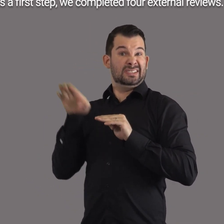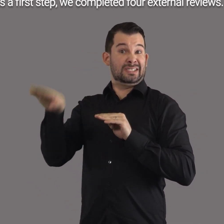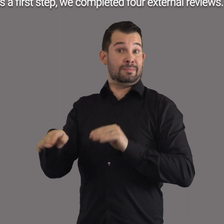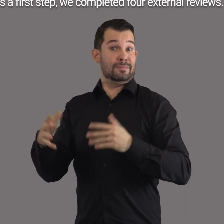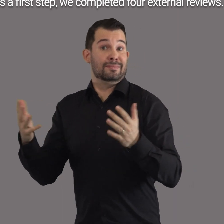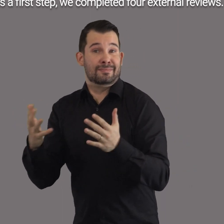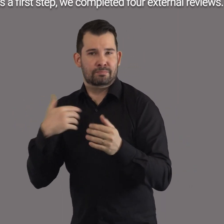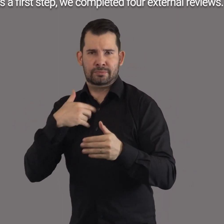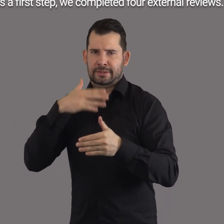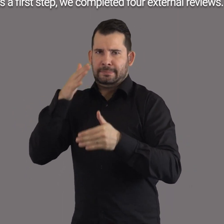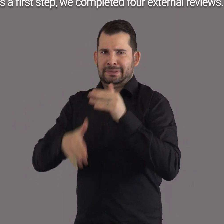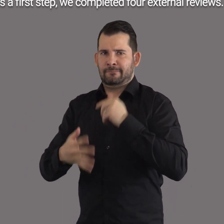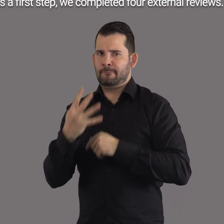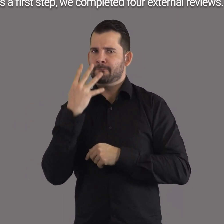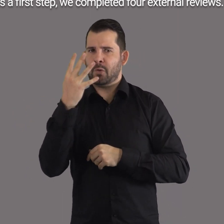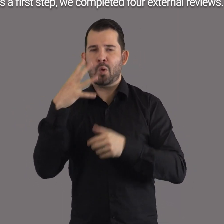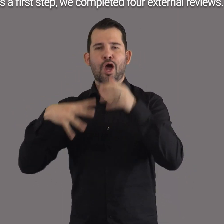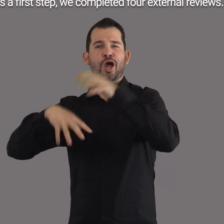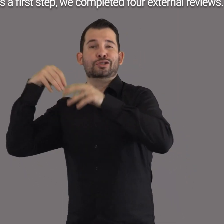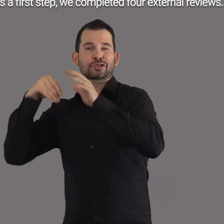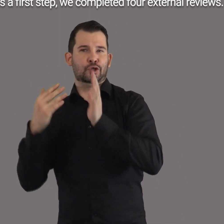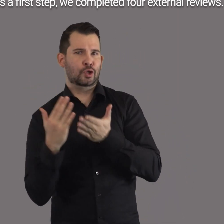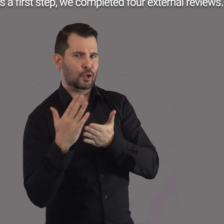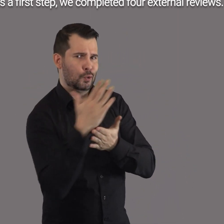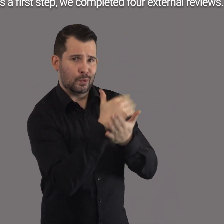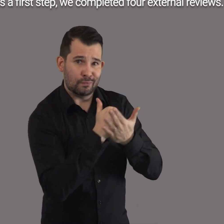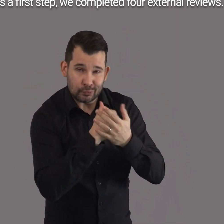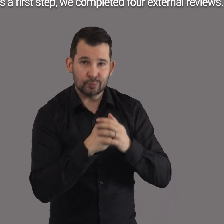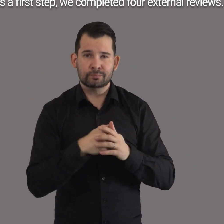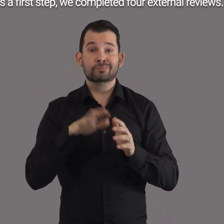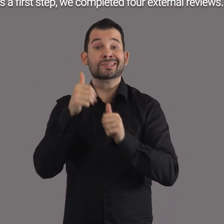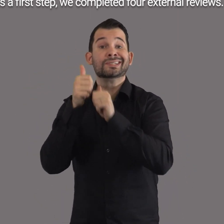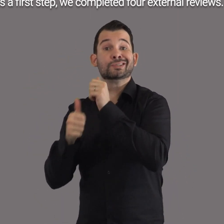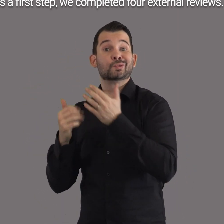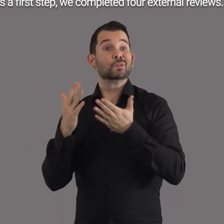As a first step, we completed four external reviews.